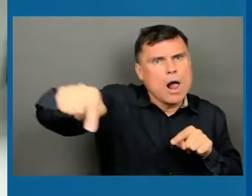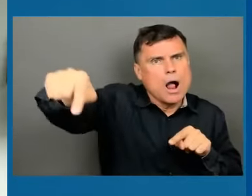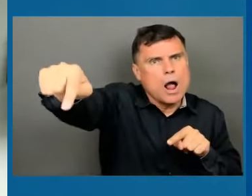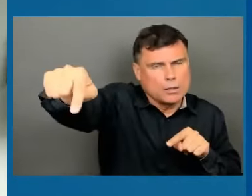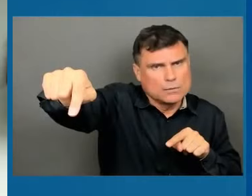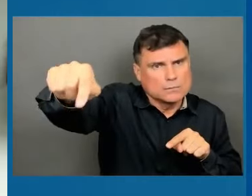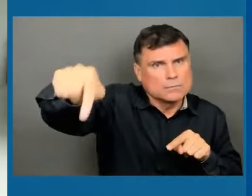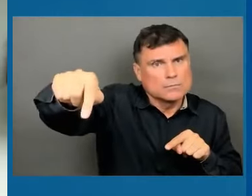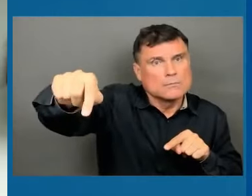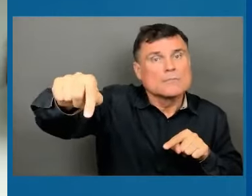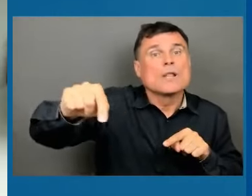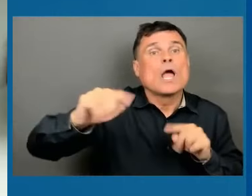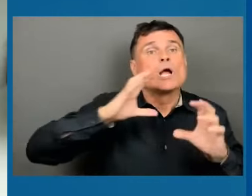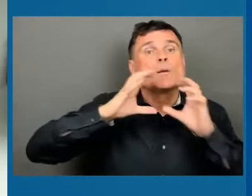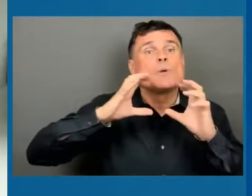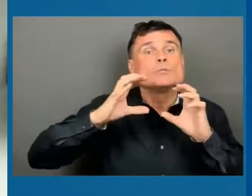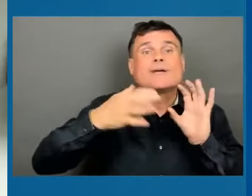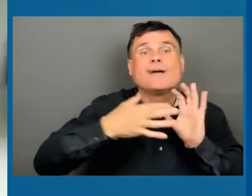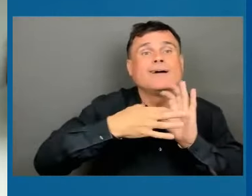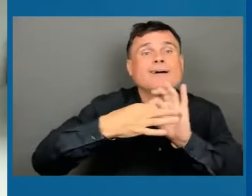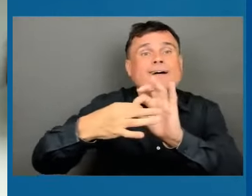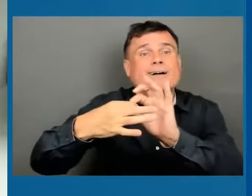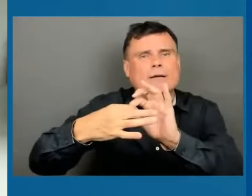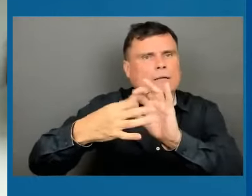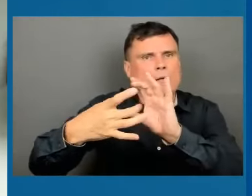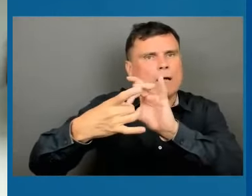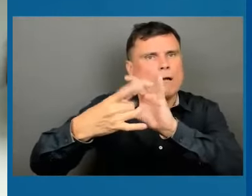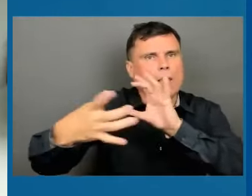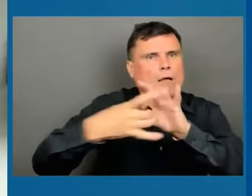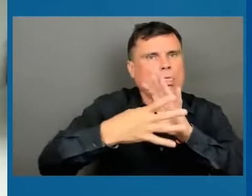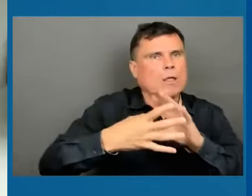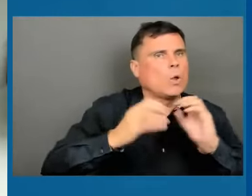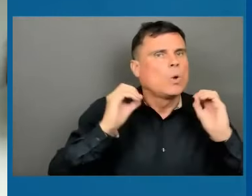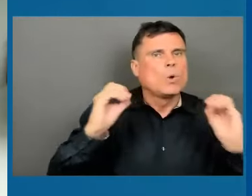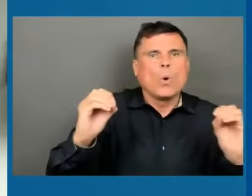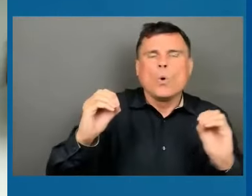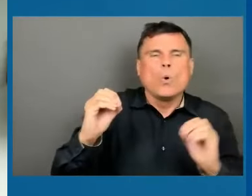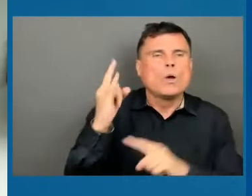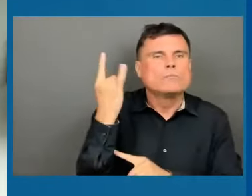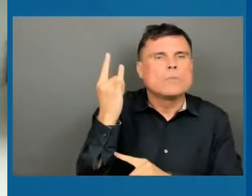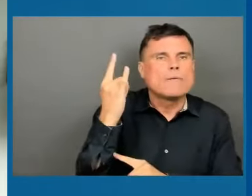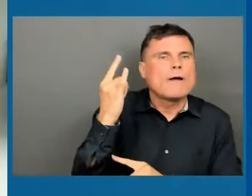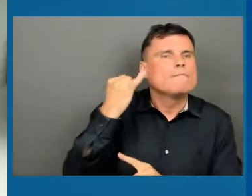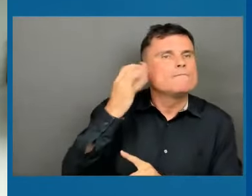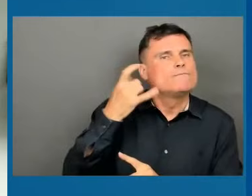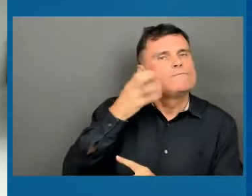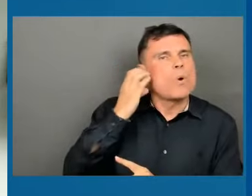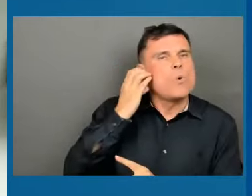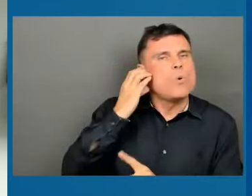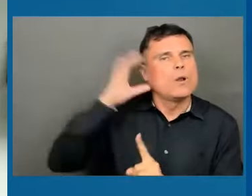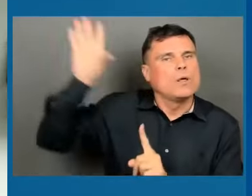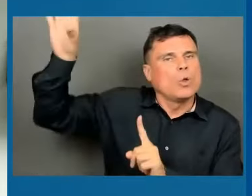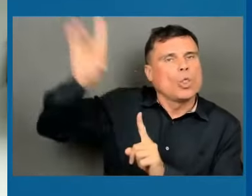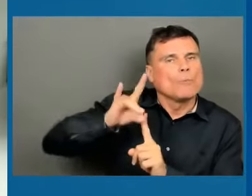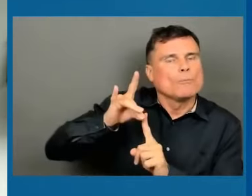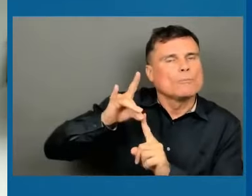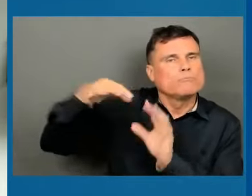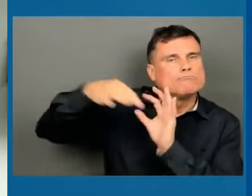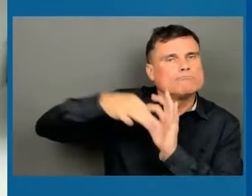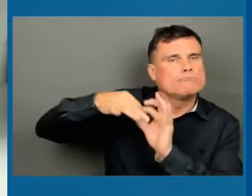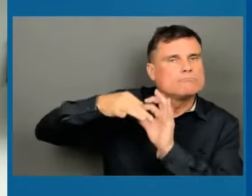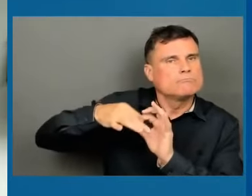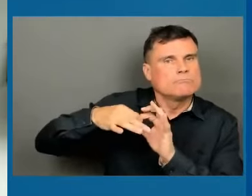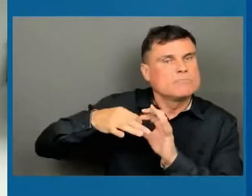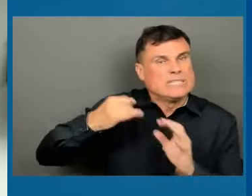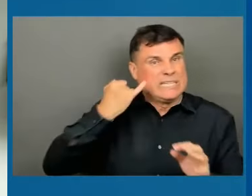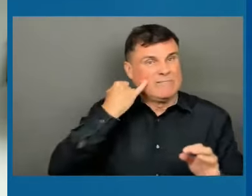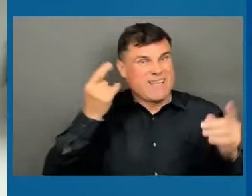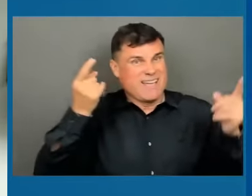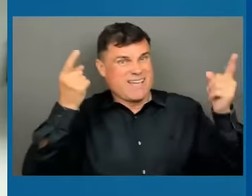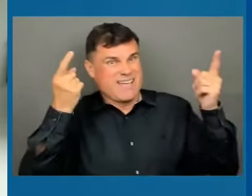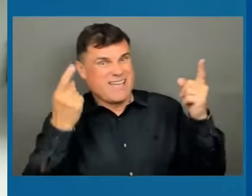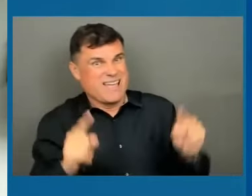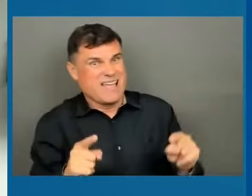communications are down?